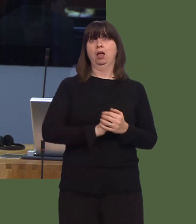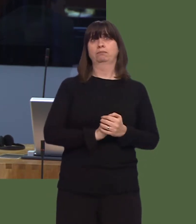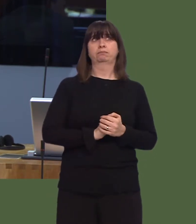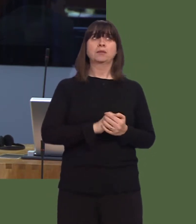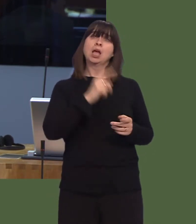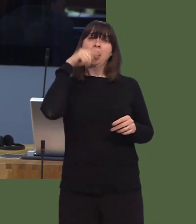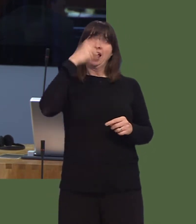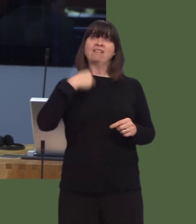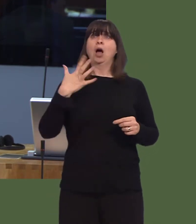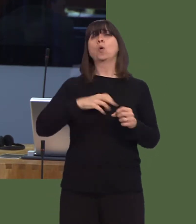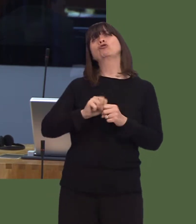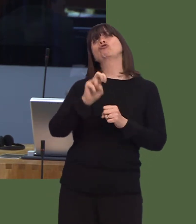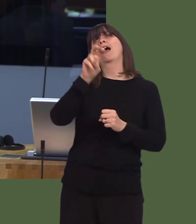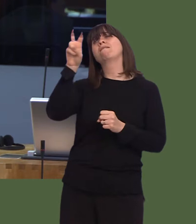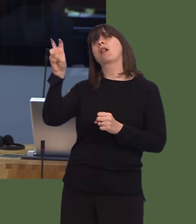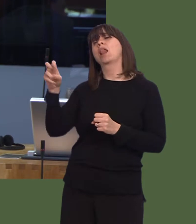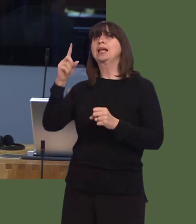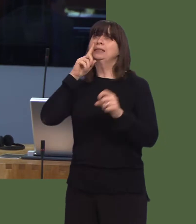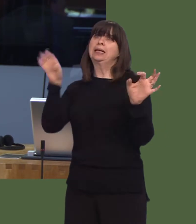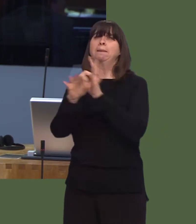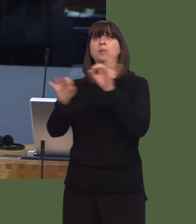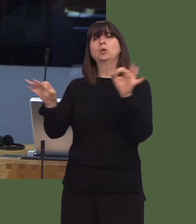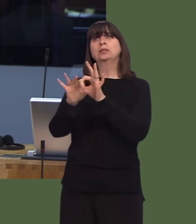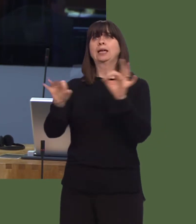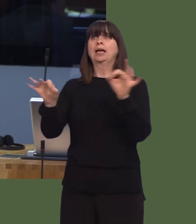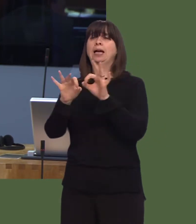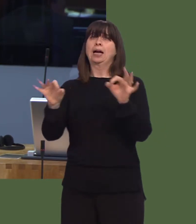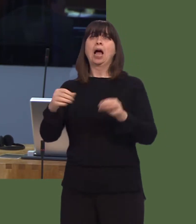and if I want to go around the world to see different music, like, she won't be able to